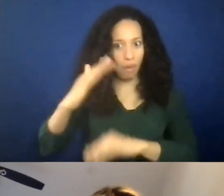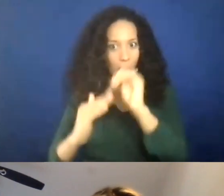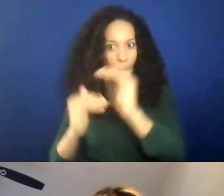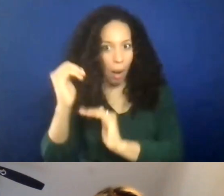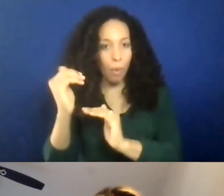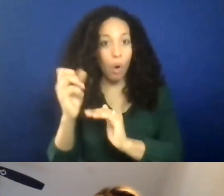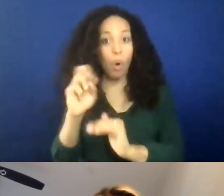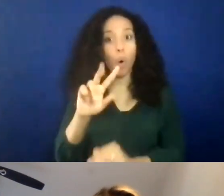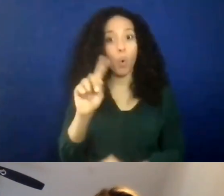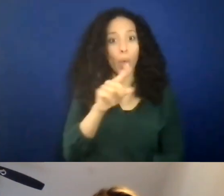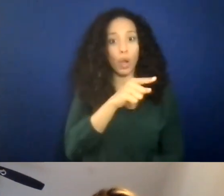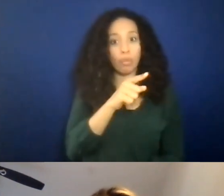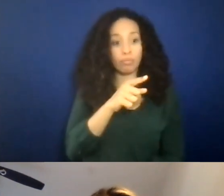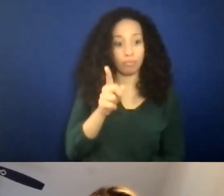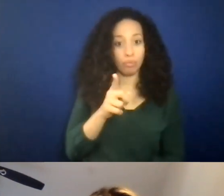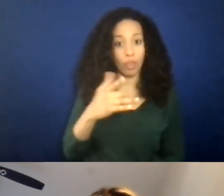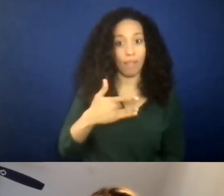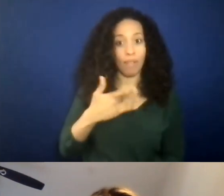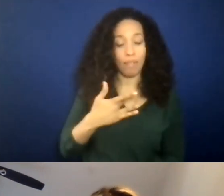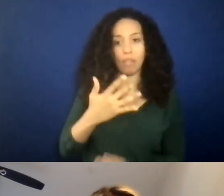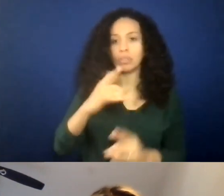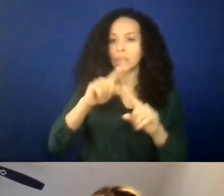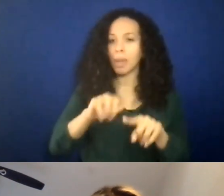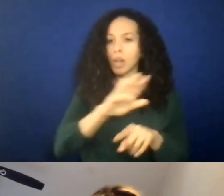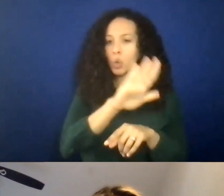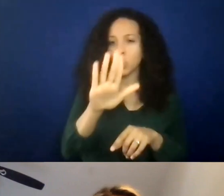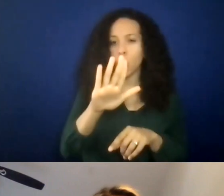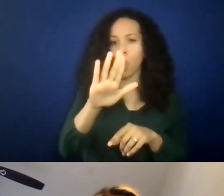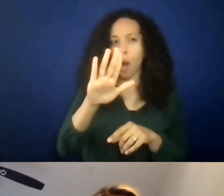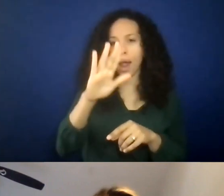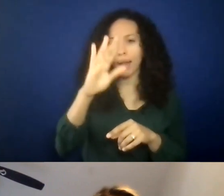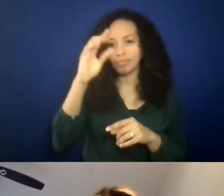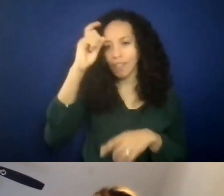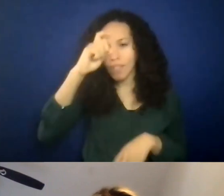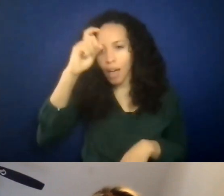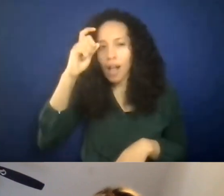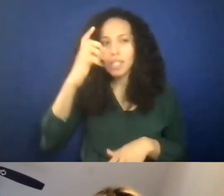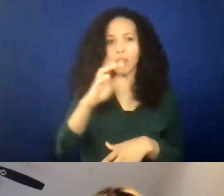depending on your philosophies and you knowing your child best. Which environment you feel is